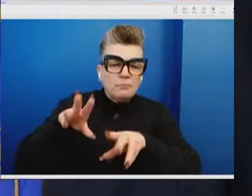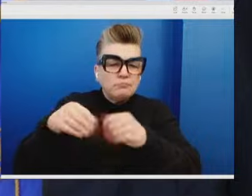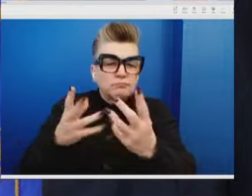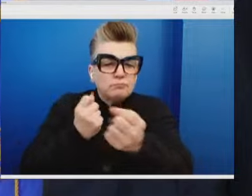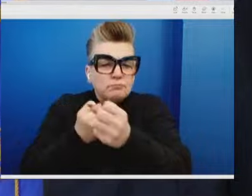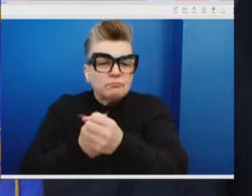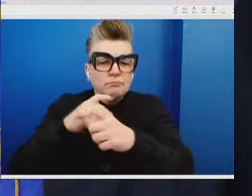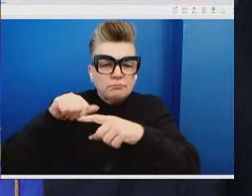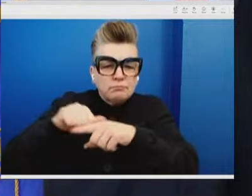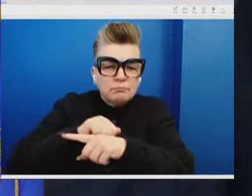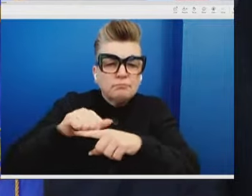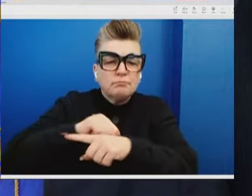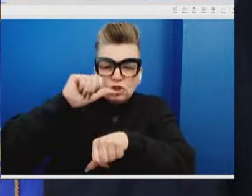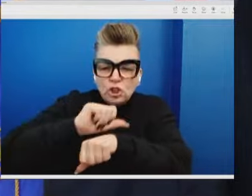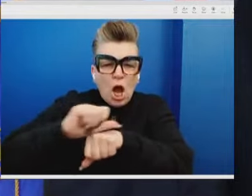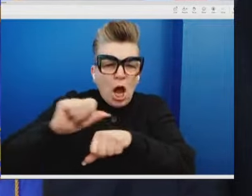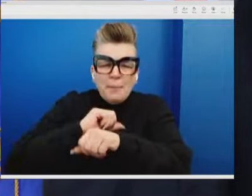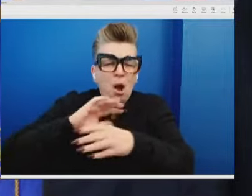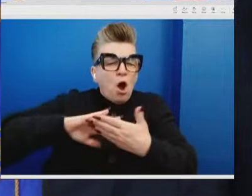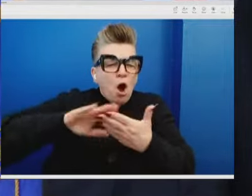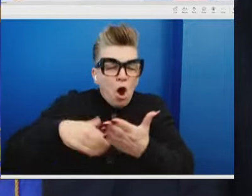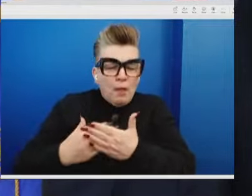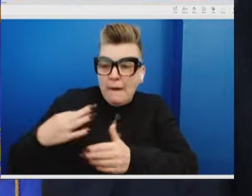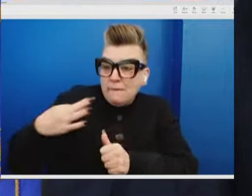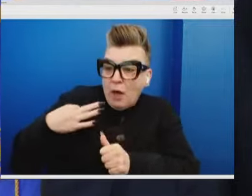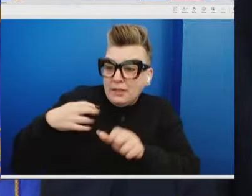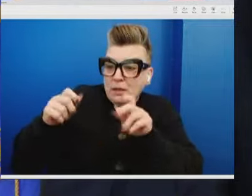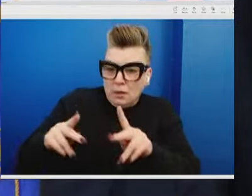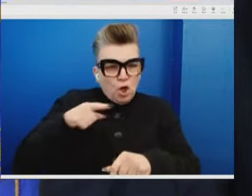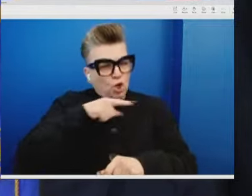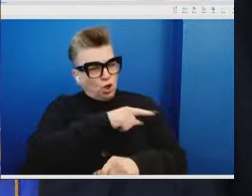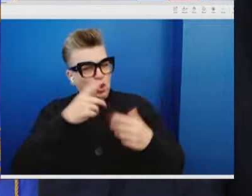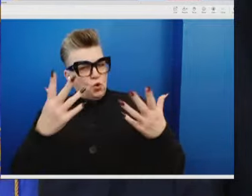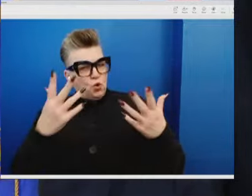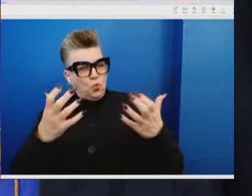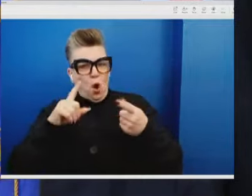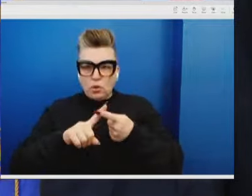things you'd want for people that you care about to be able to reengage the communities that they